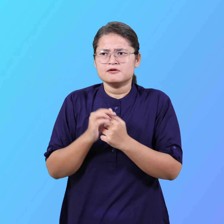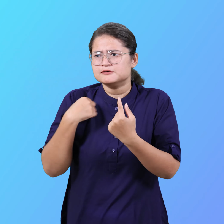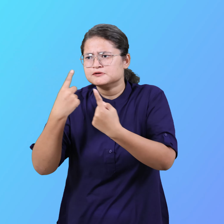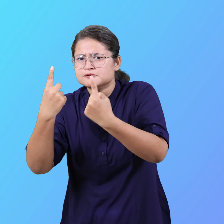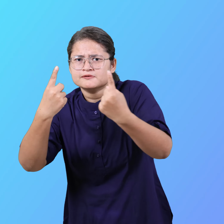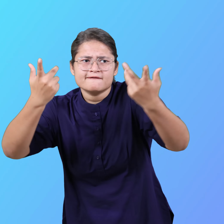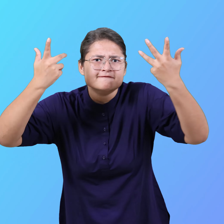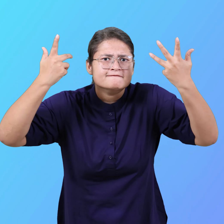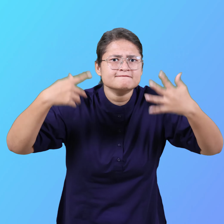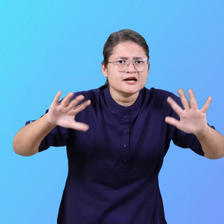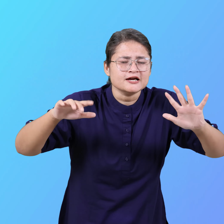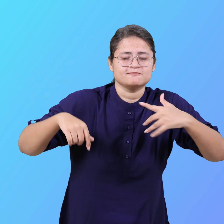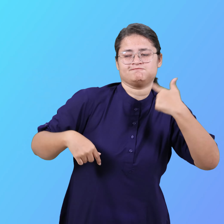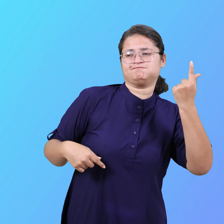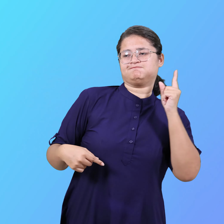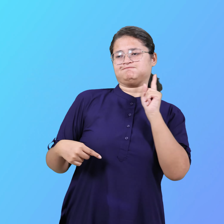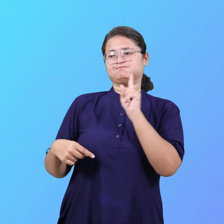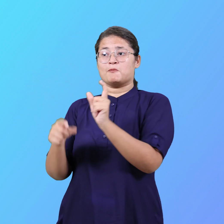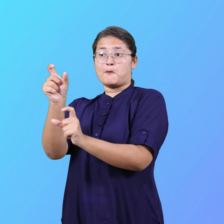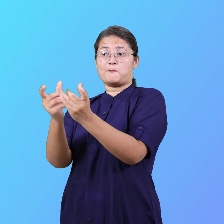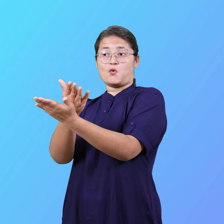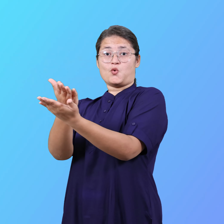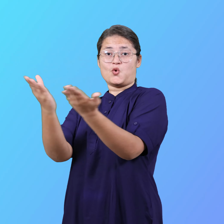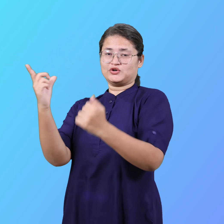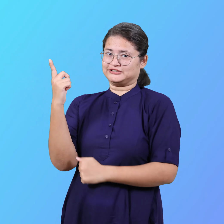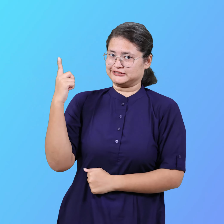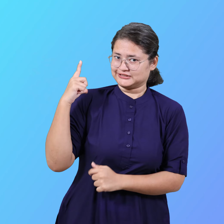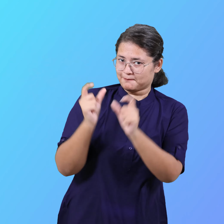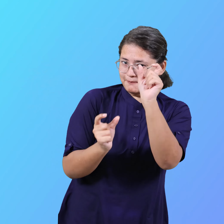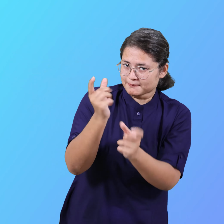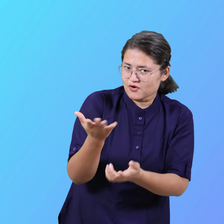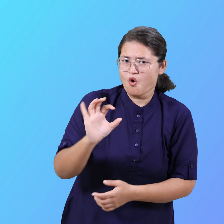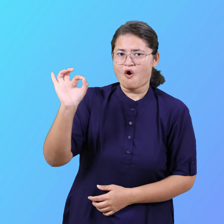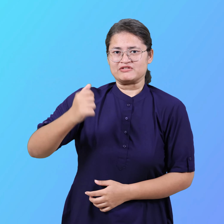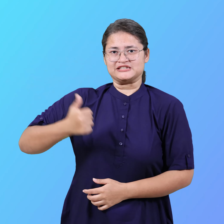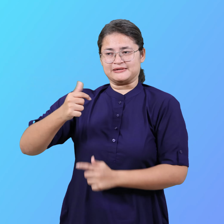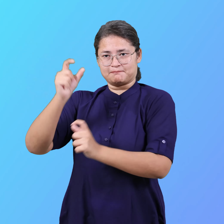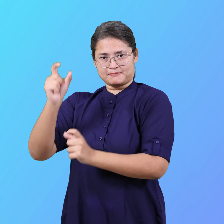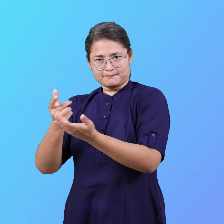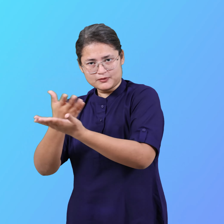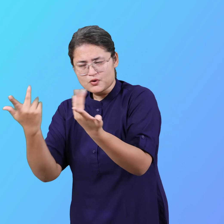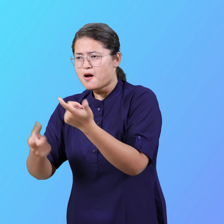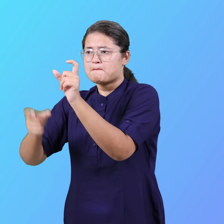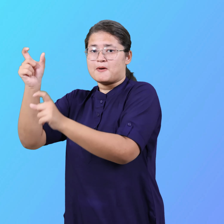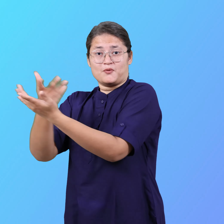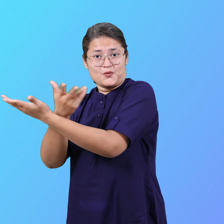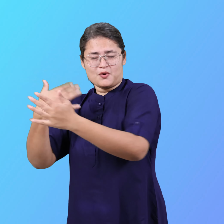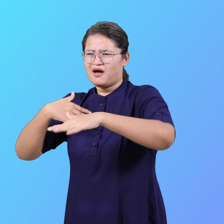After looking over everything, I stood up and spoke to the leaders, the officials and the rest of the people.